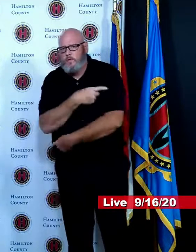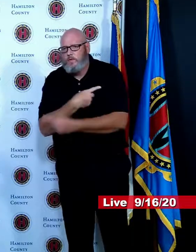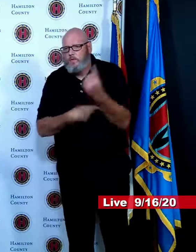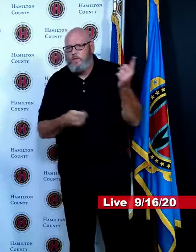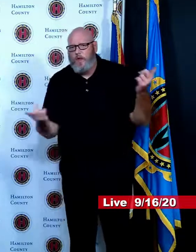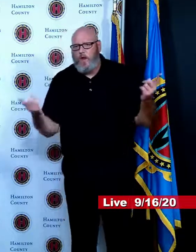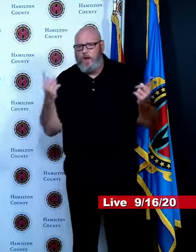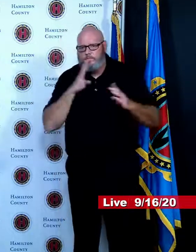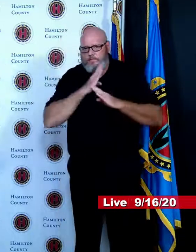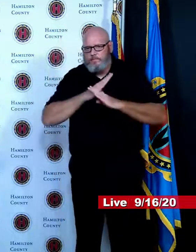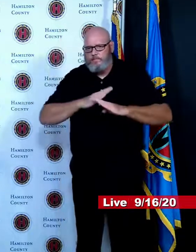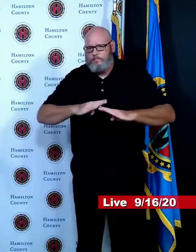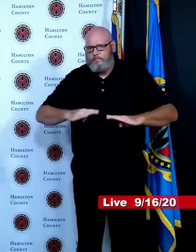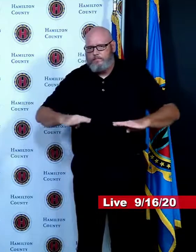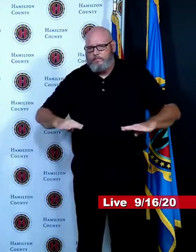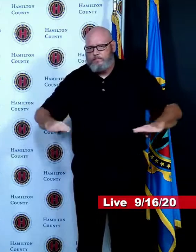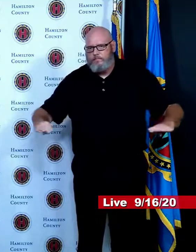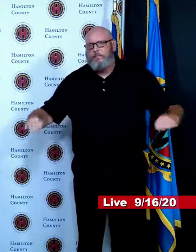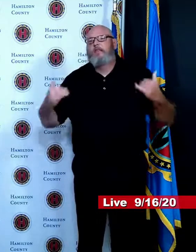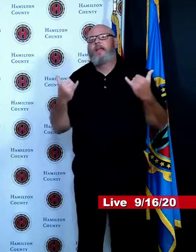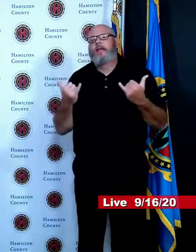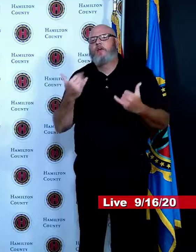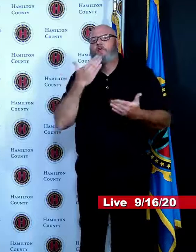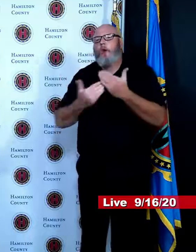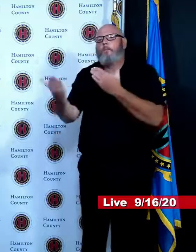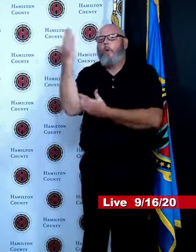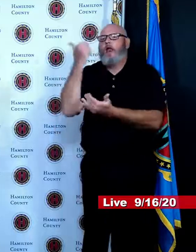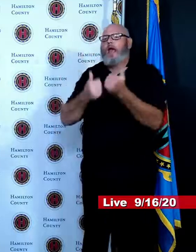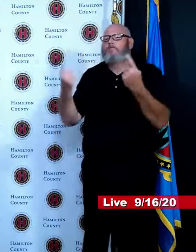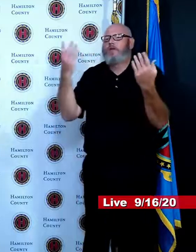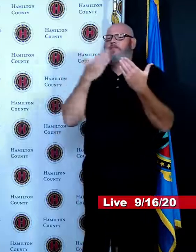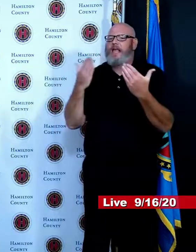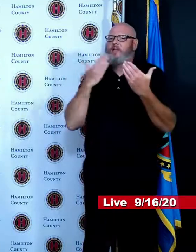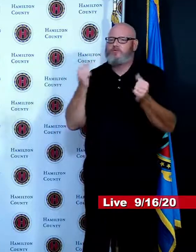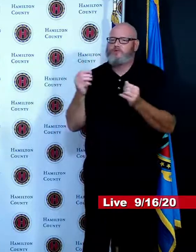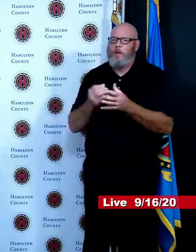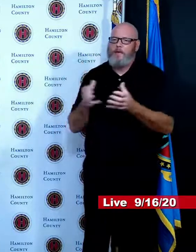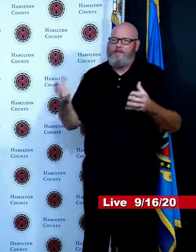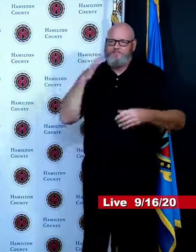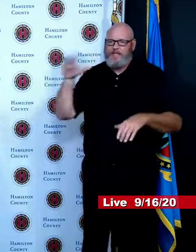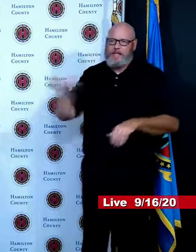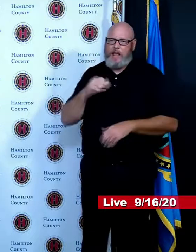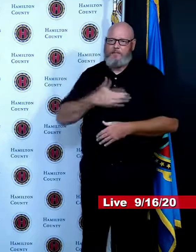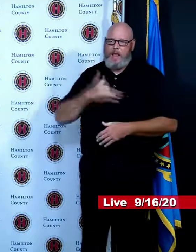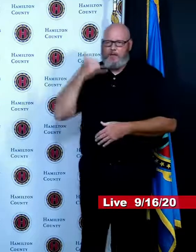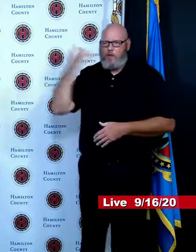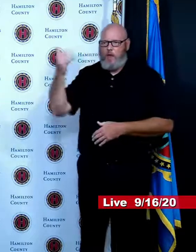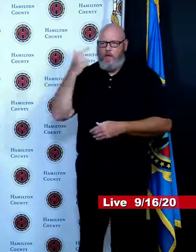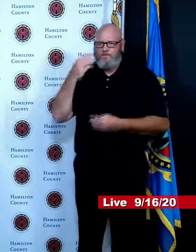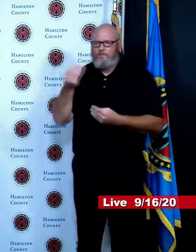all right good morning everyone thank you so much for taking my my call I'm sorry I was a few minutes late